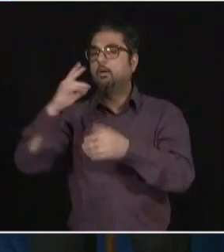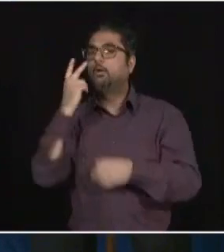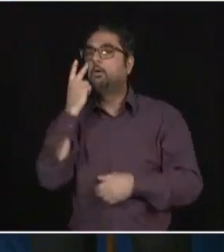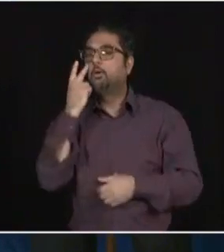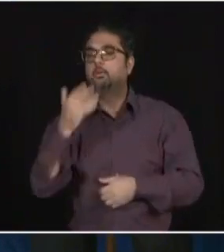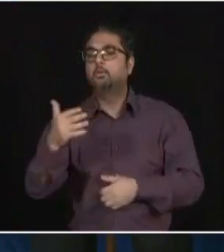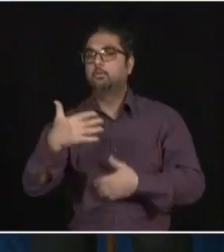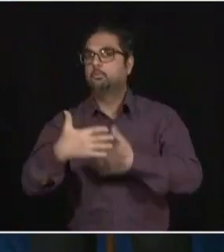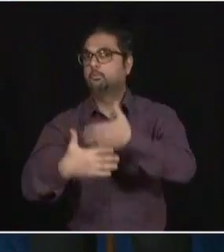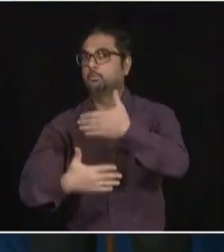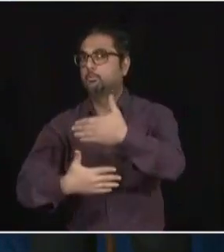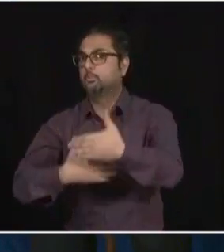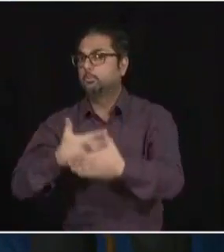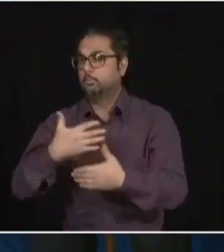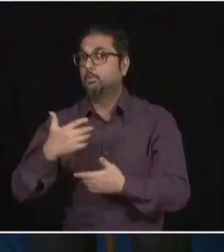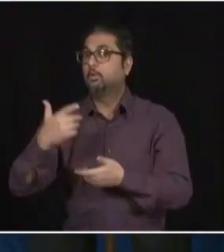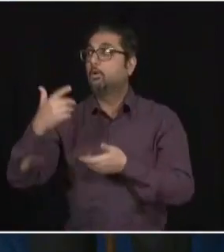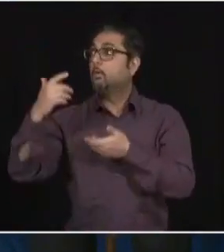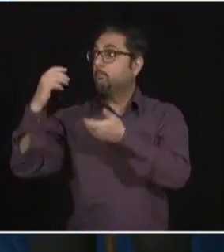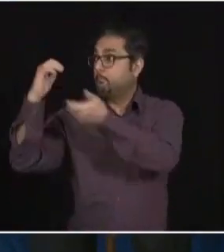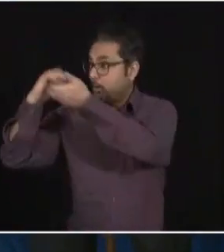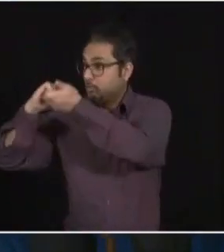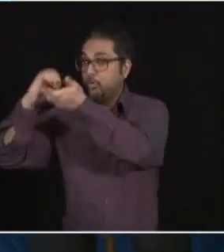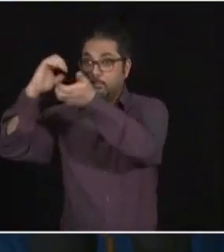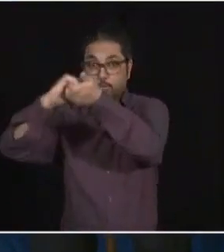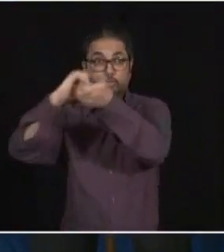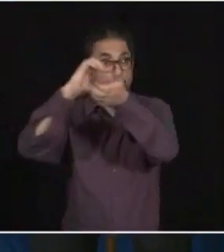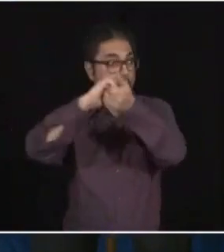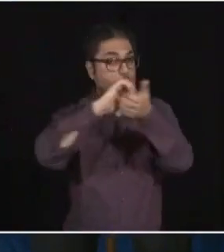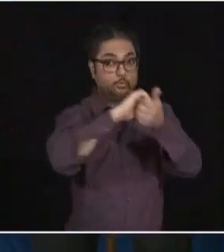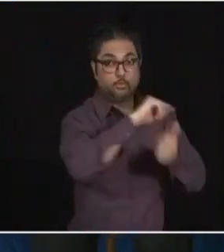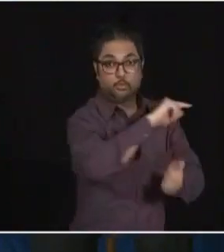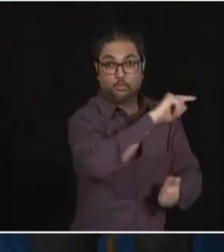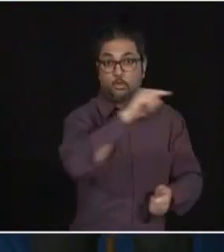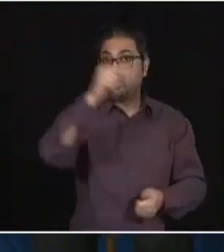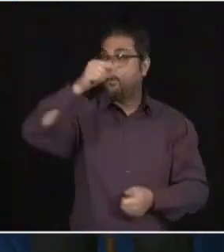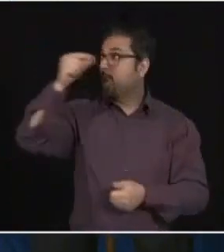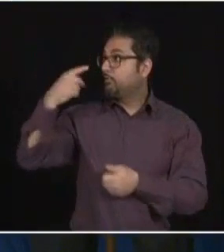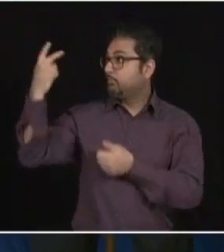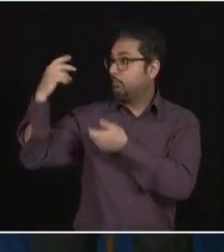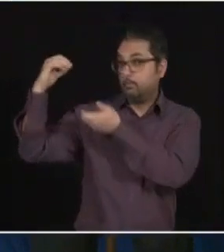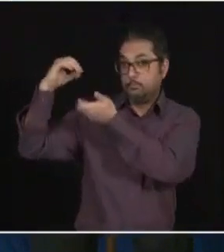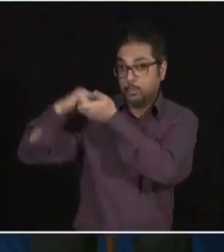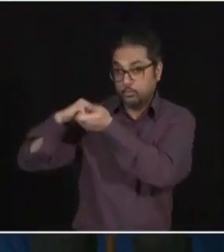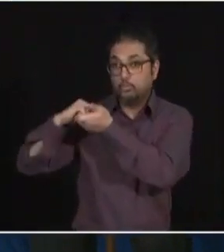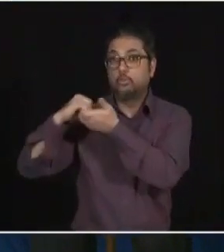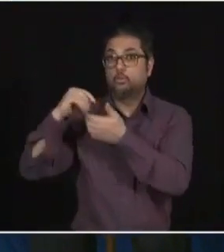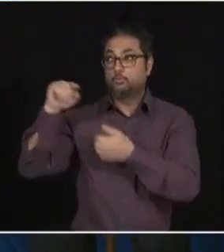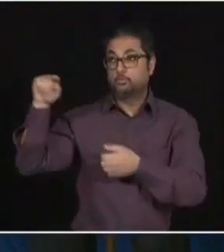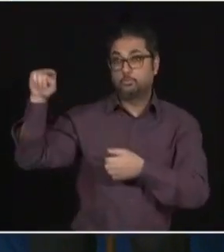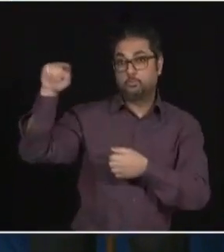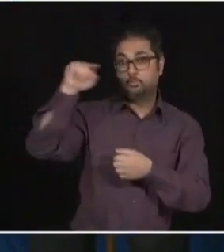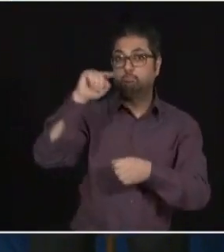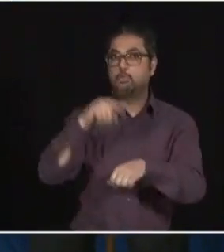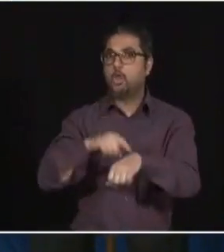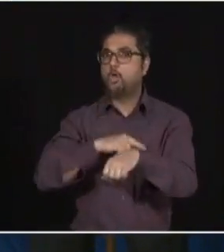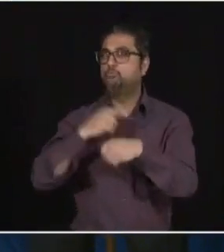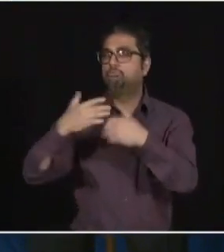organizations and other levels of government to advance the important long-term initiatives contained in our flood mitigation plan. We know